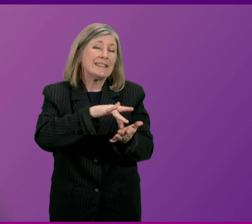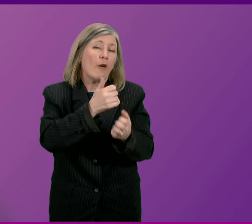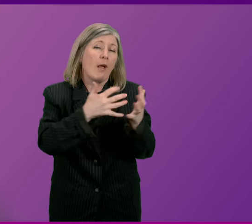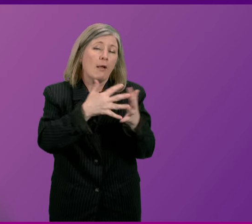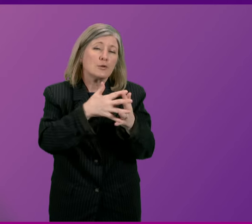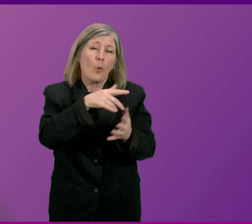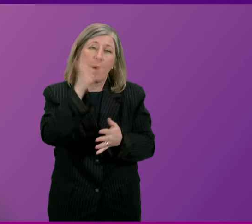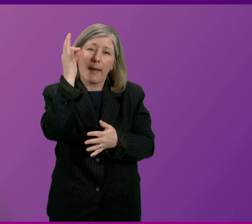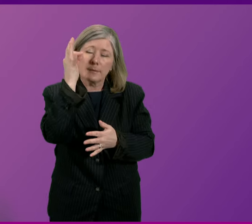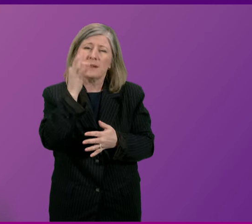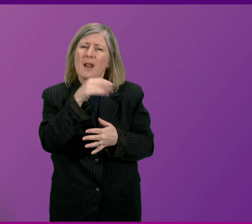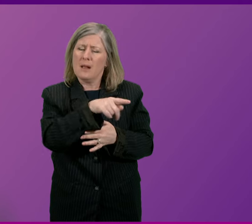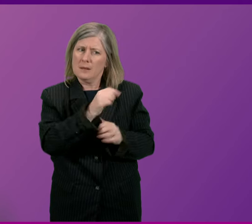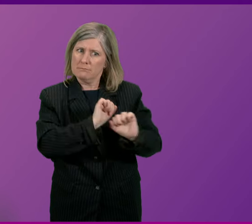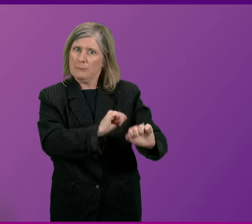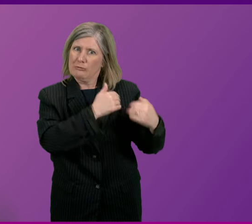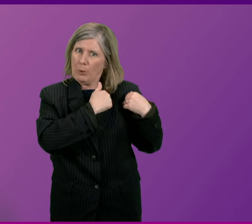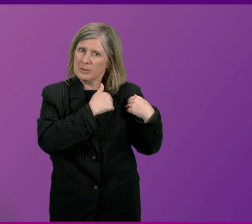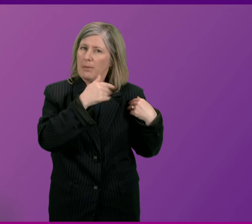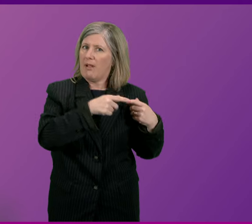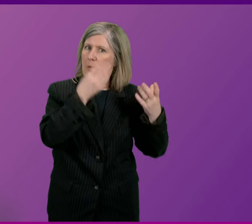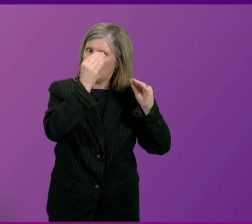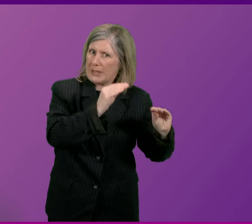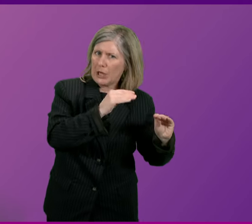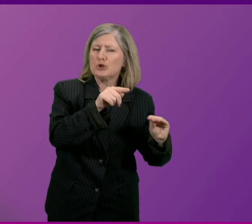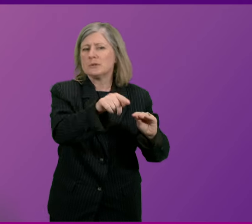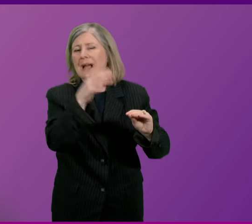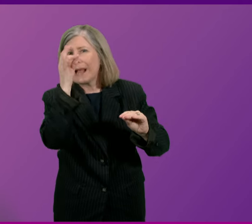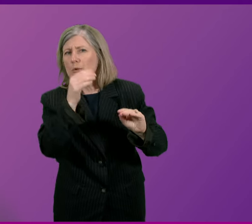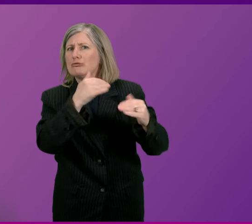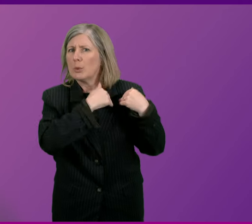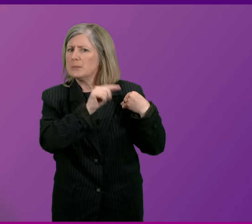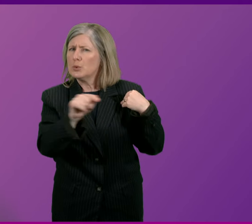delivery of education in our communities. I will be meeting the leadership of the Convention of